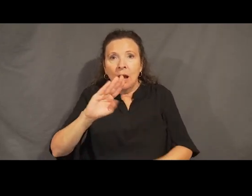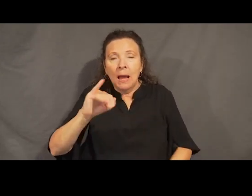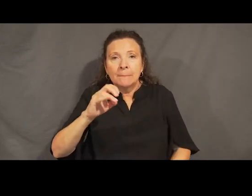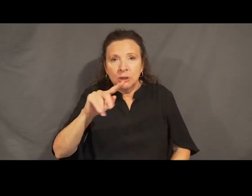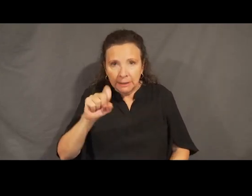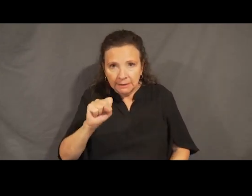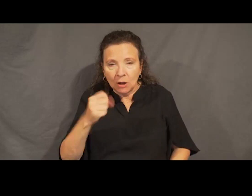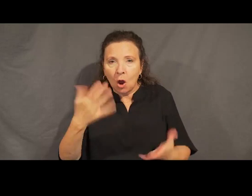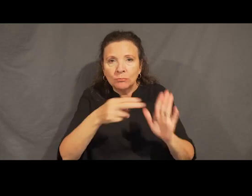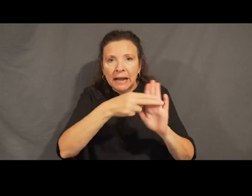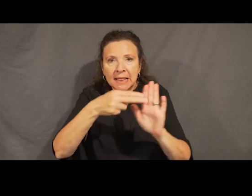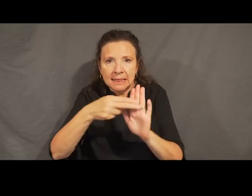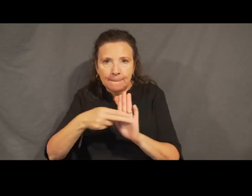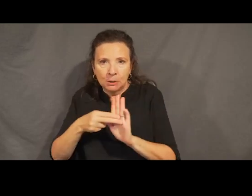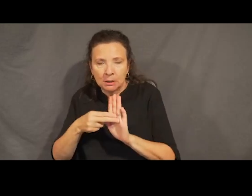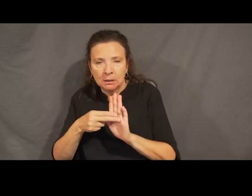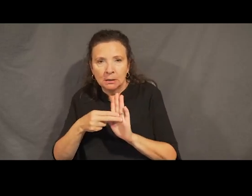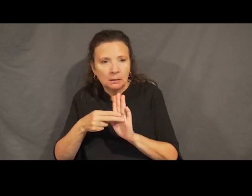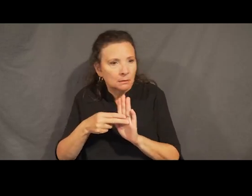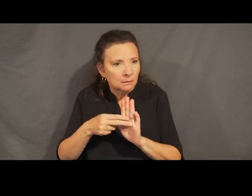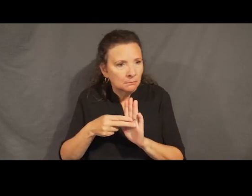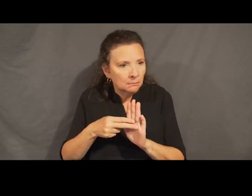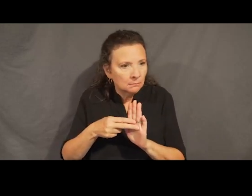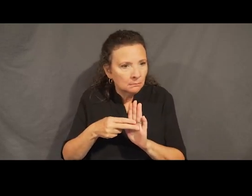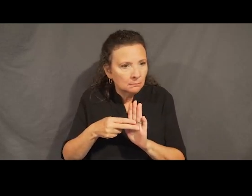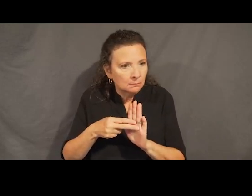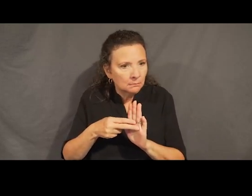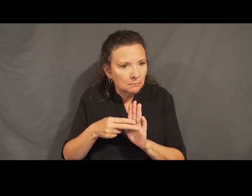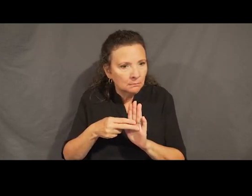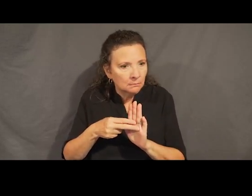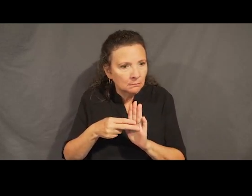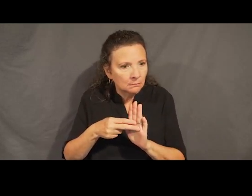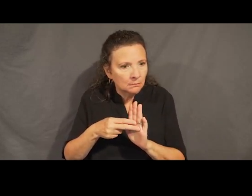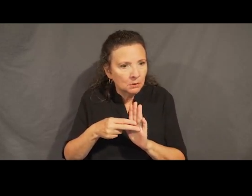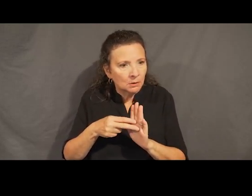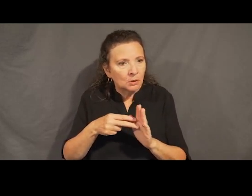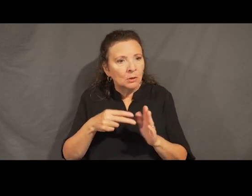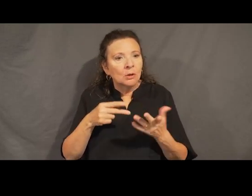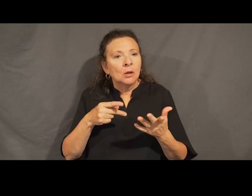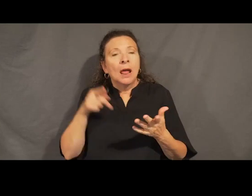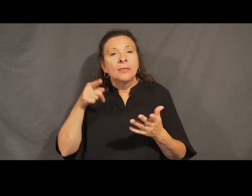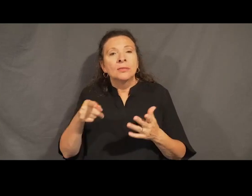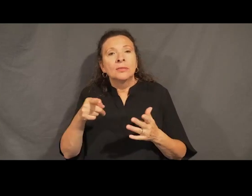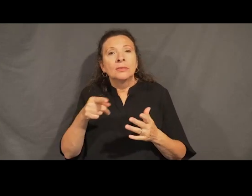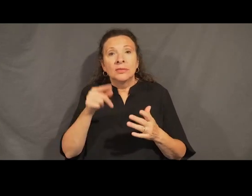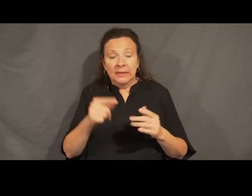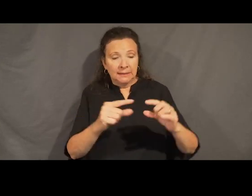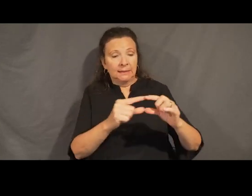growing every minute. What's an object? This is a picture of a button and the code for that button,